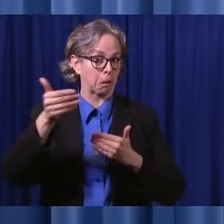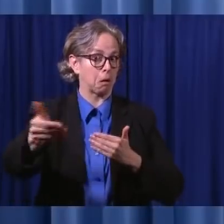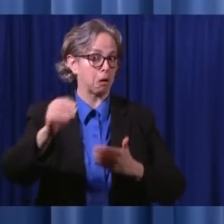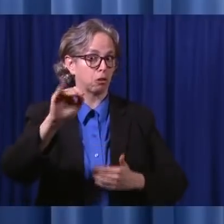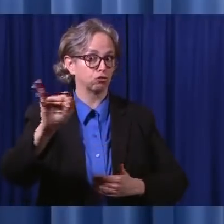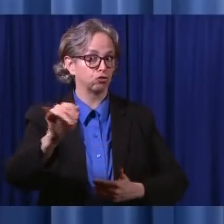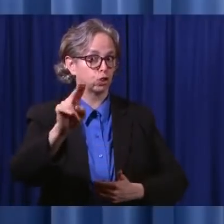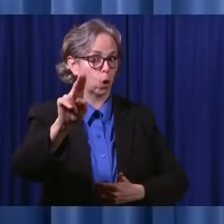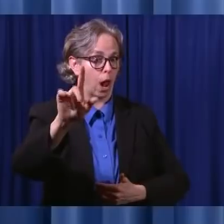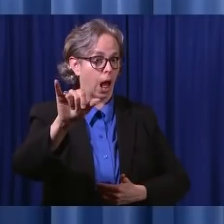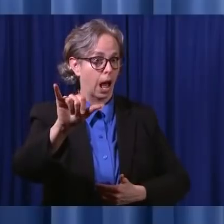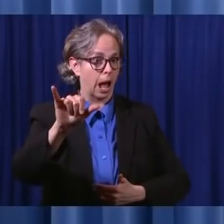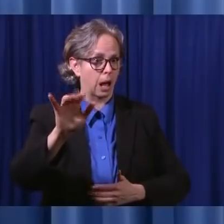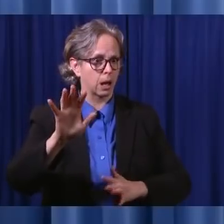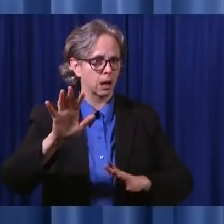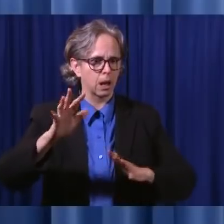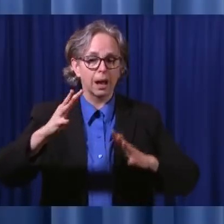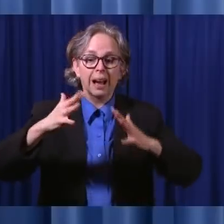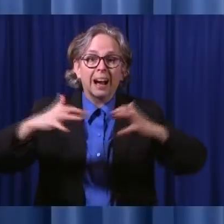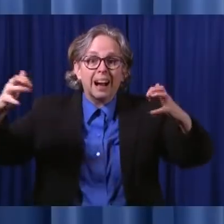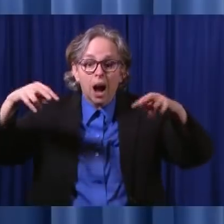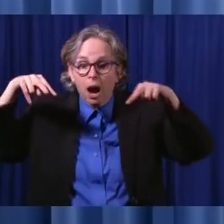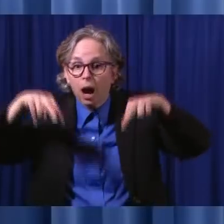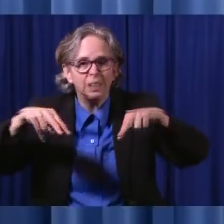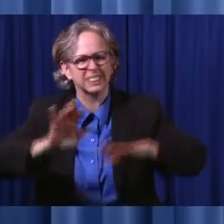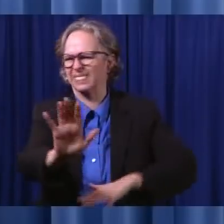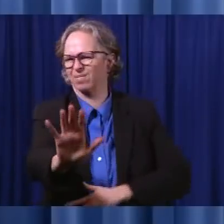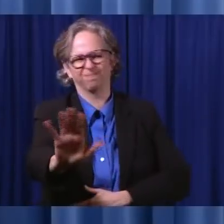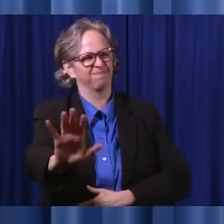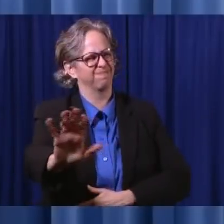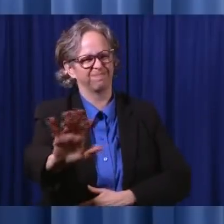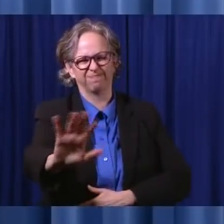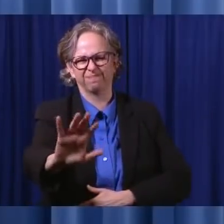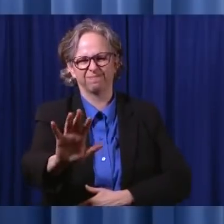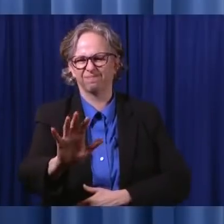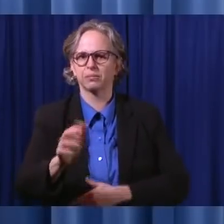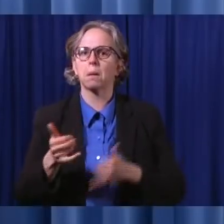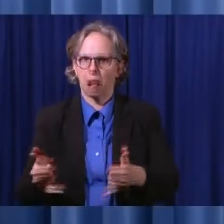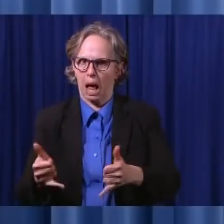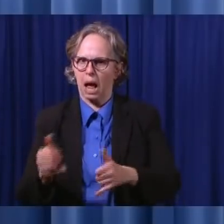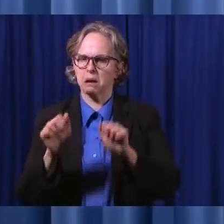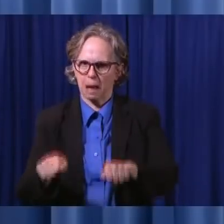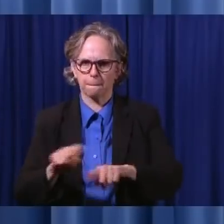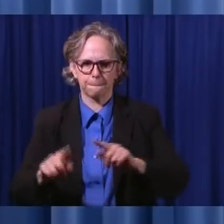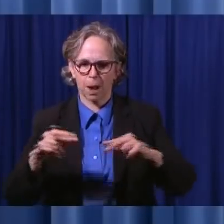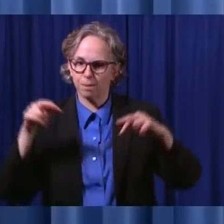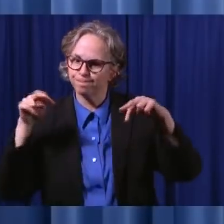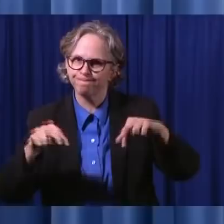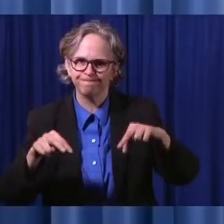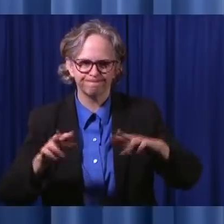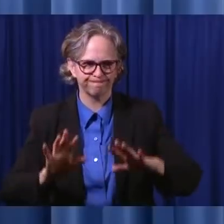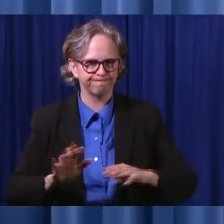KIND OF OUTLINE WHAT THEY WANTED TO DO AS FAR AS BASEBALL IN JULY WITHOUT FANS.